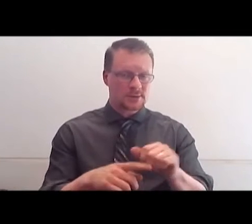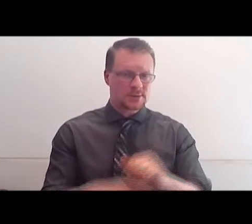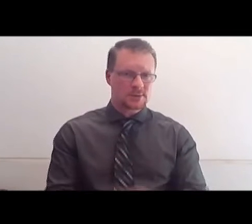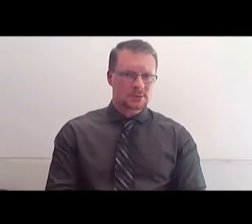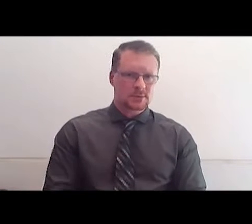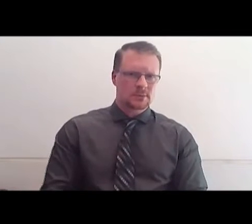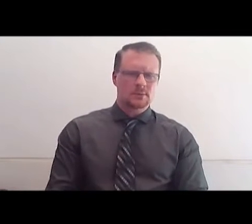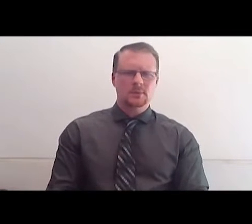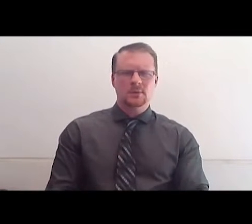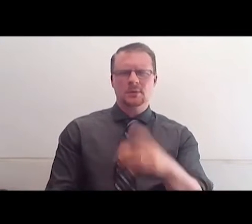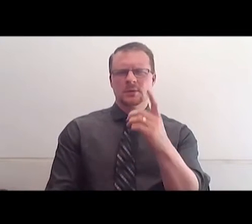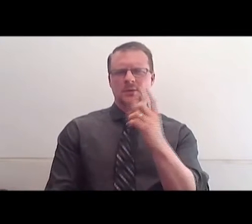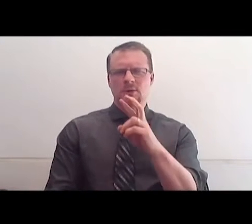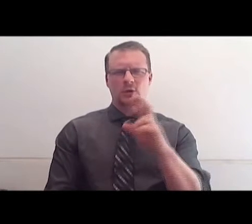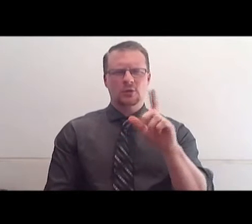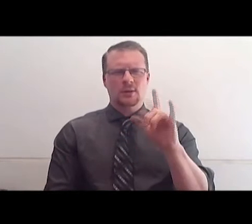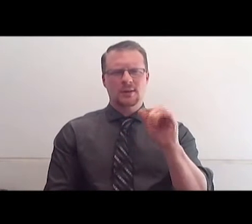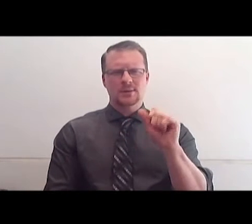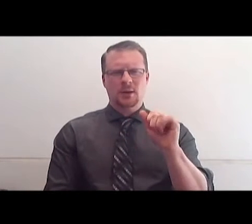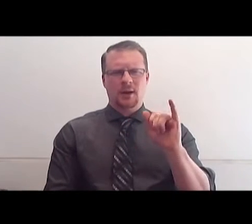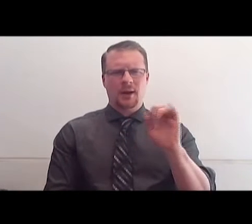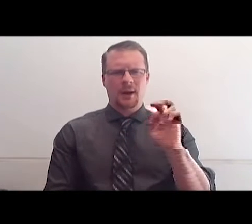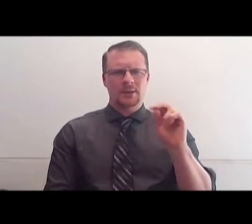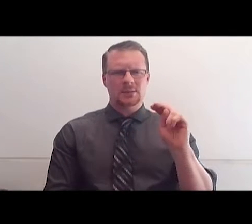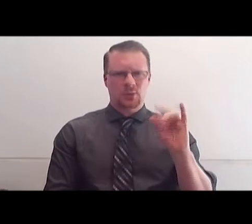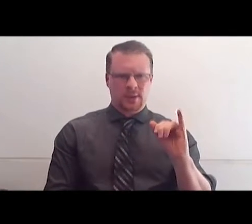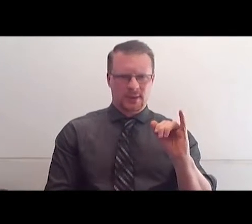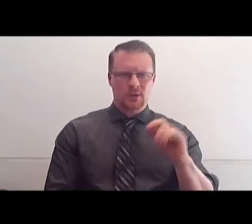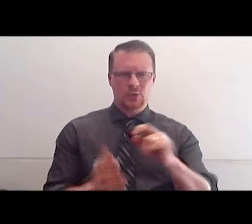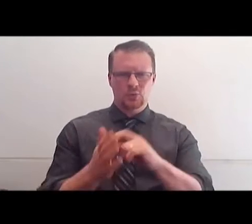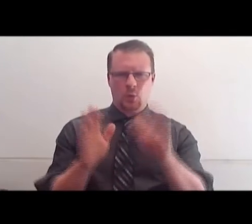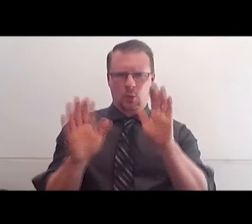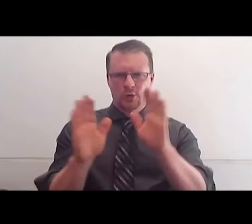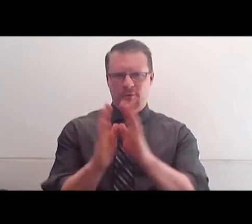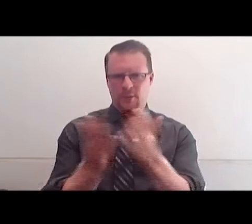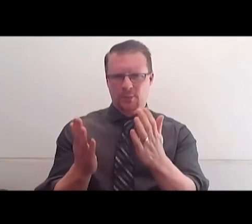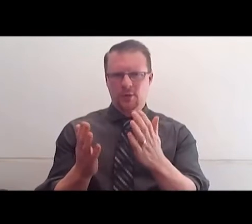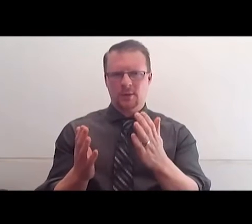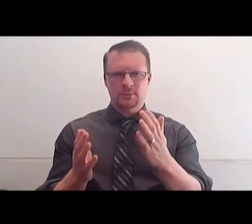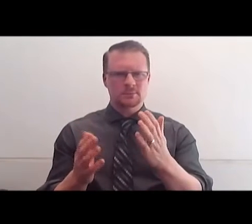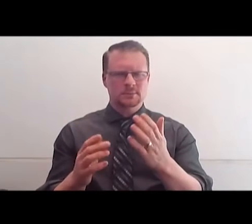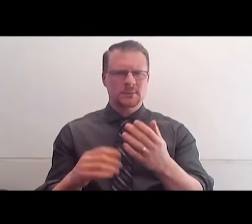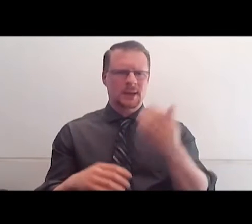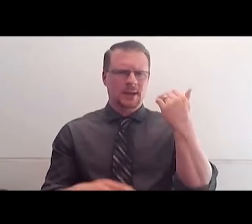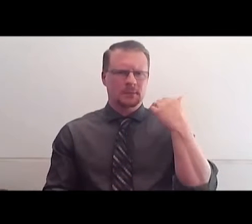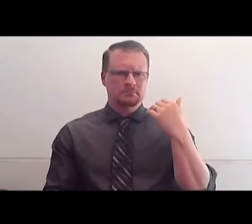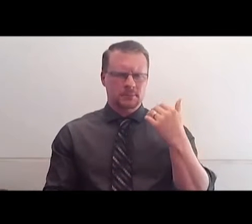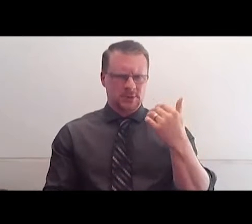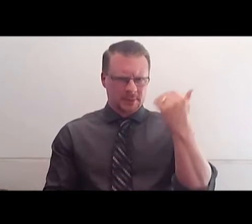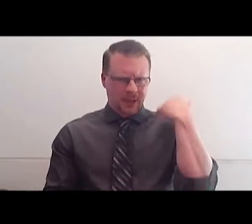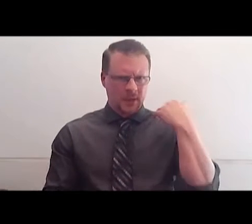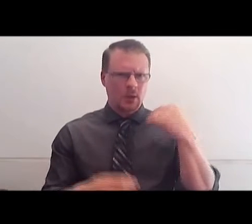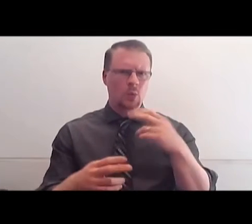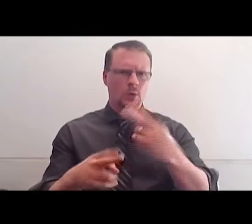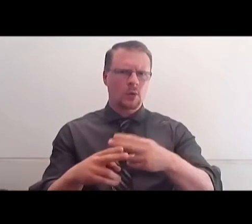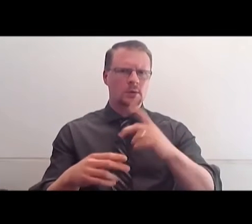How do our patients access the location where we practice? Lisa Iezzoni has a wonderful book